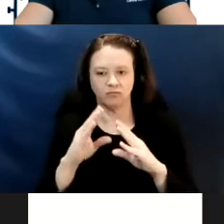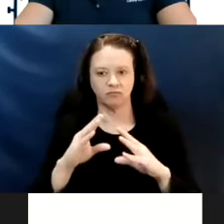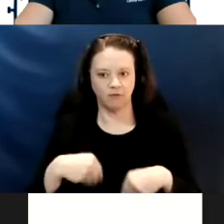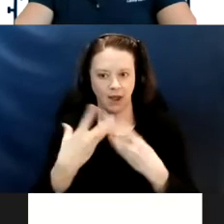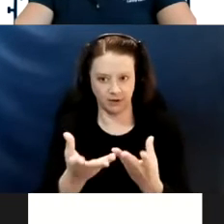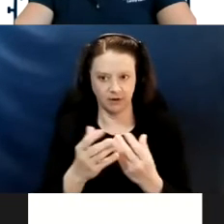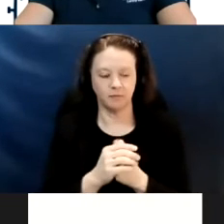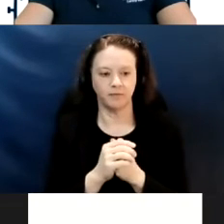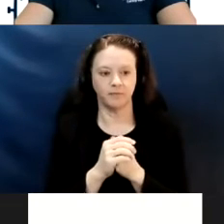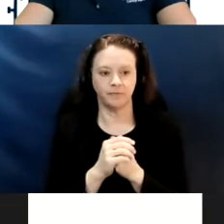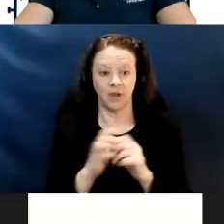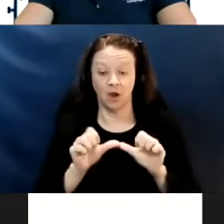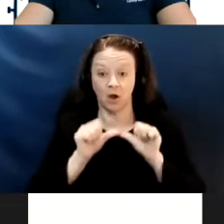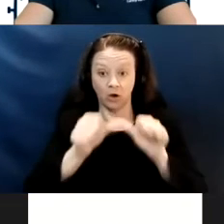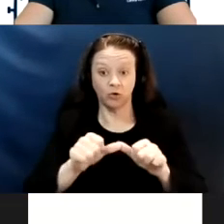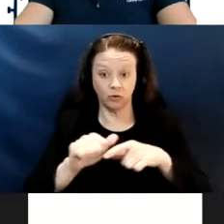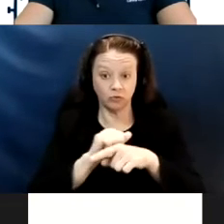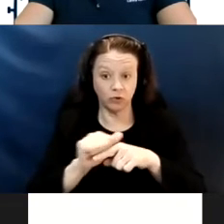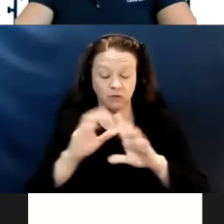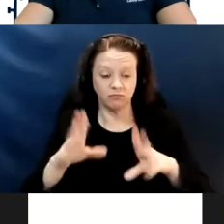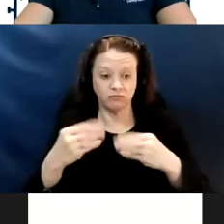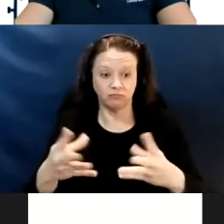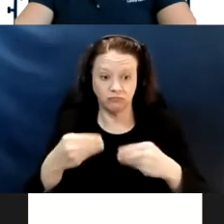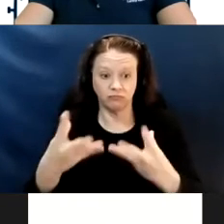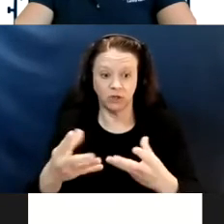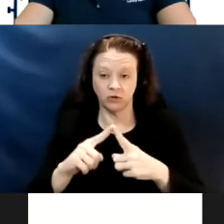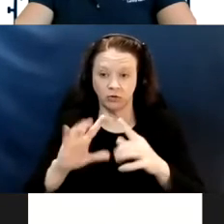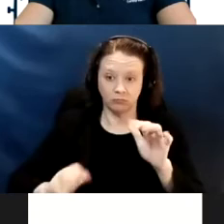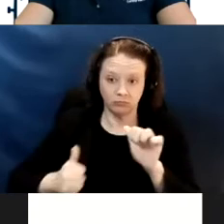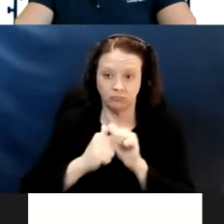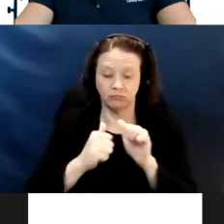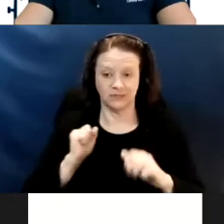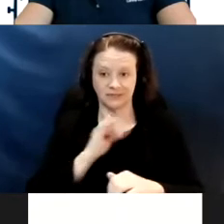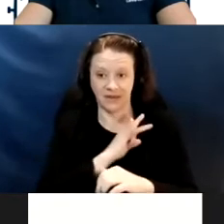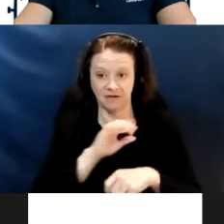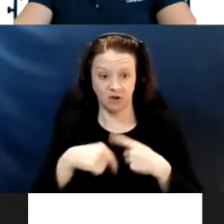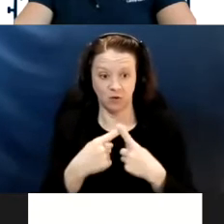Ongoing training is being provided to keep staff up to date when providing services.